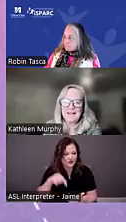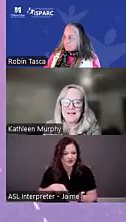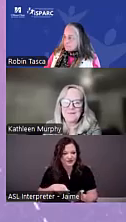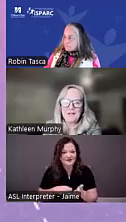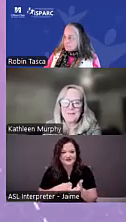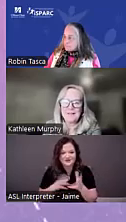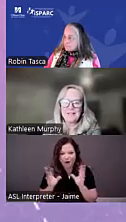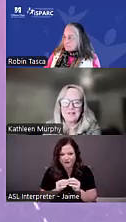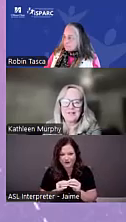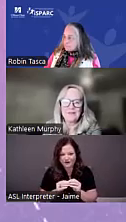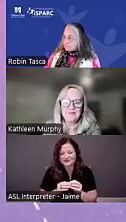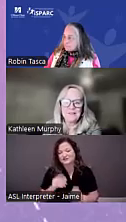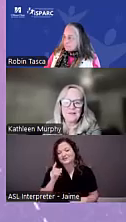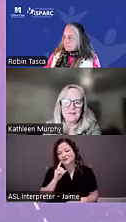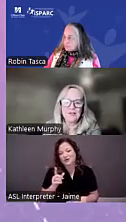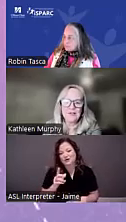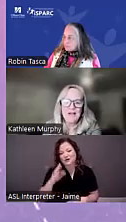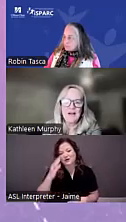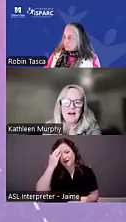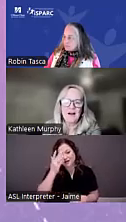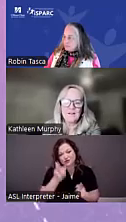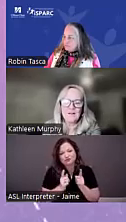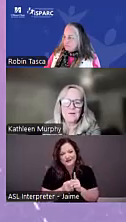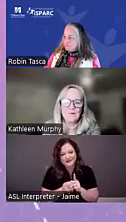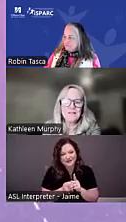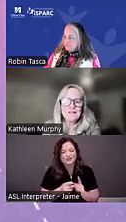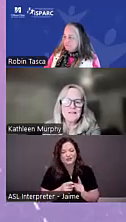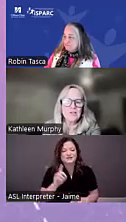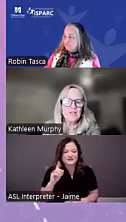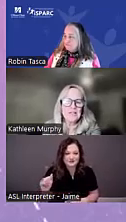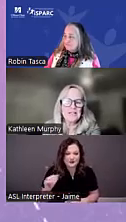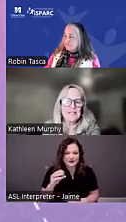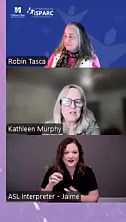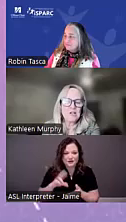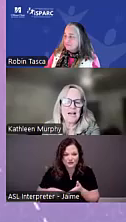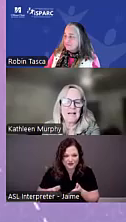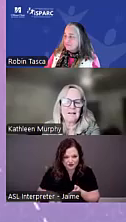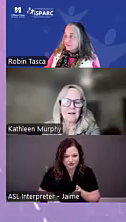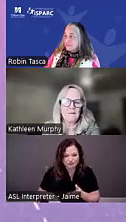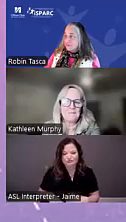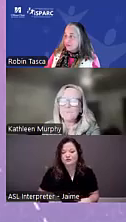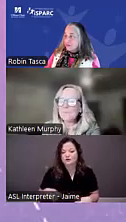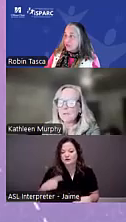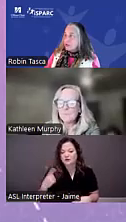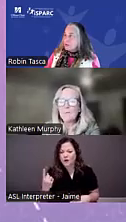and Rehabilitation Research. So there was a discussion in the chat.